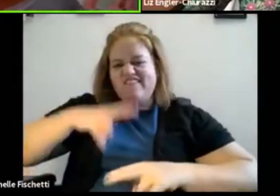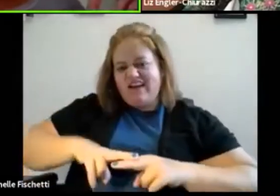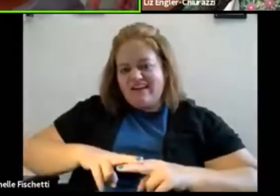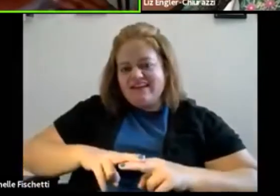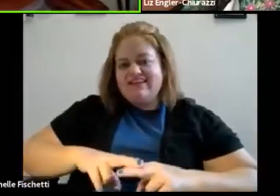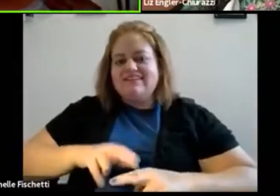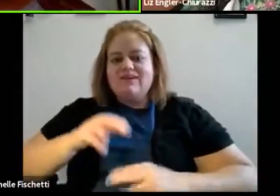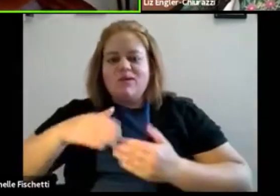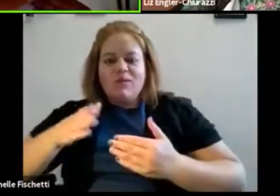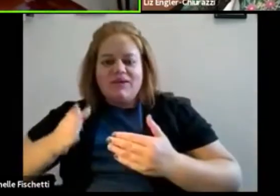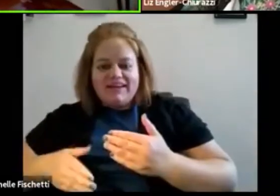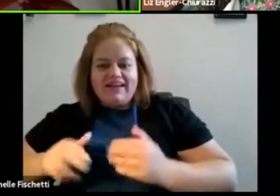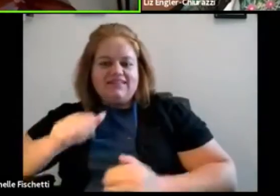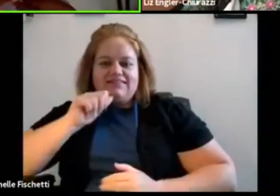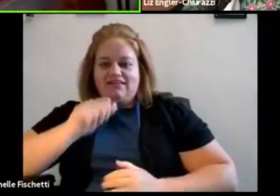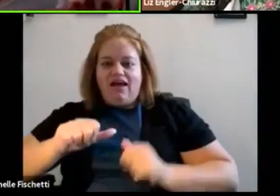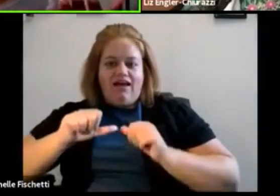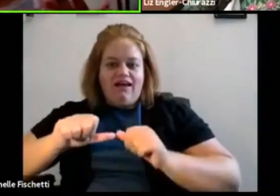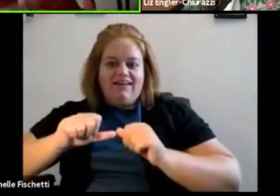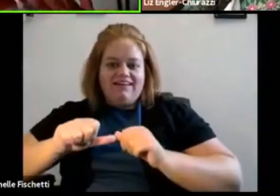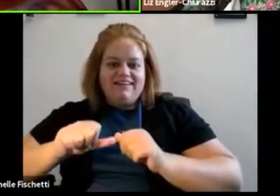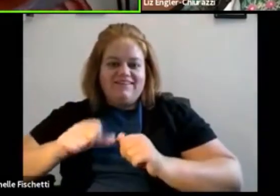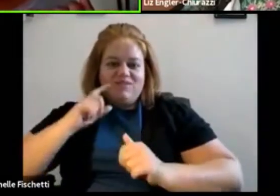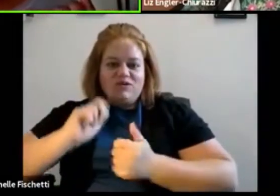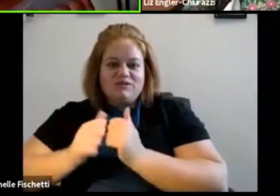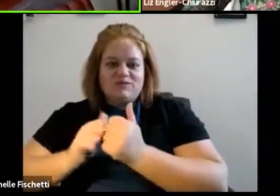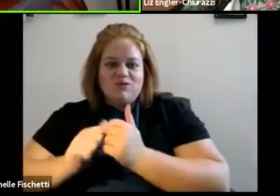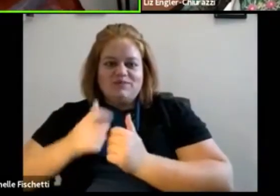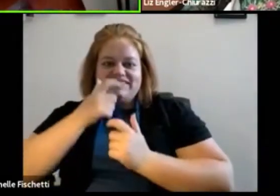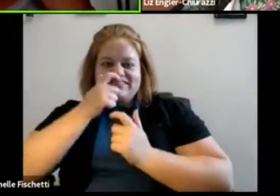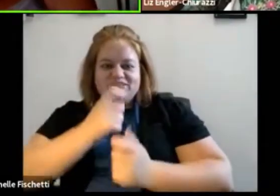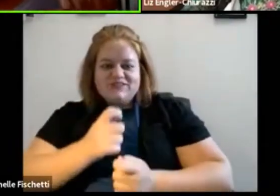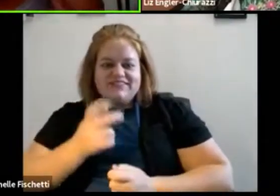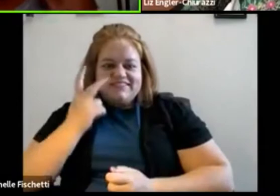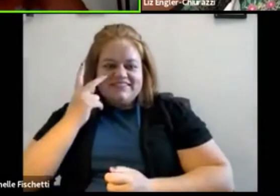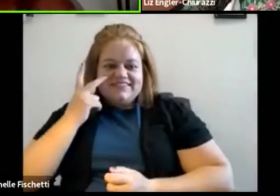thing but it's so interesting hearing about like the competition side of it